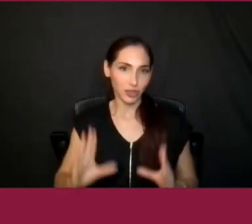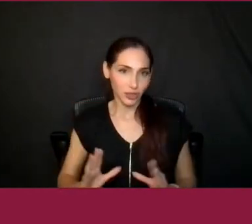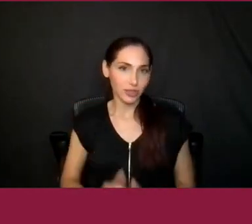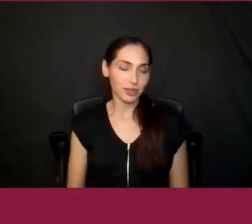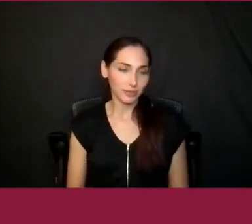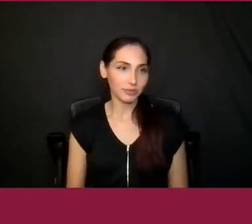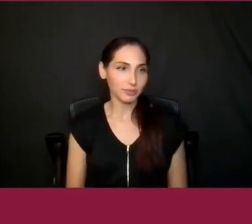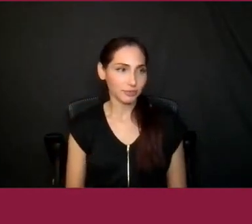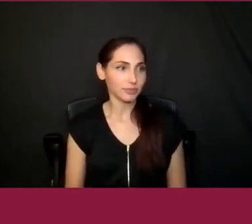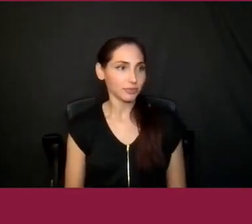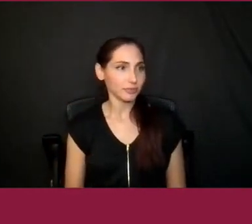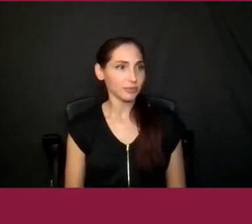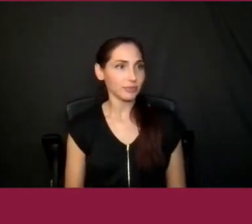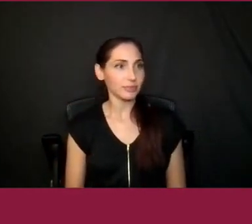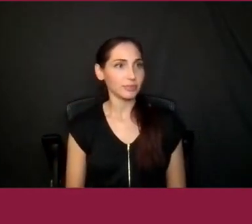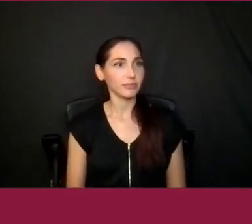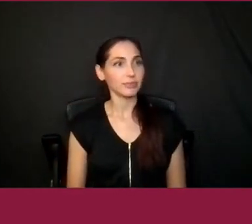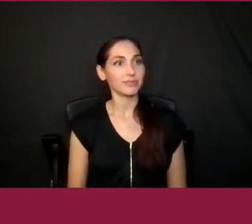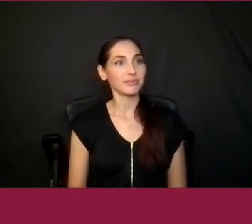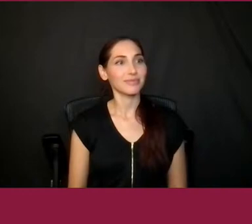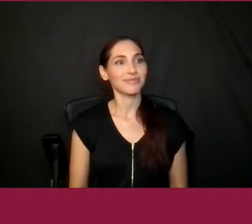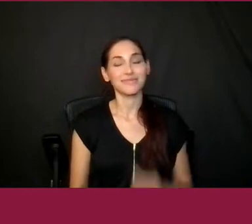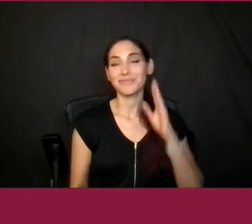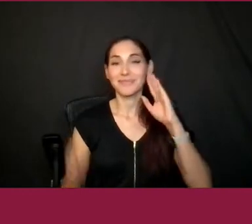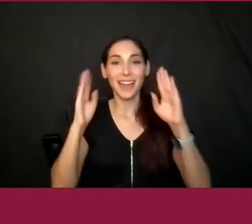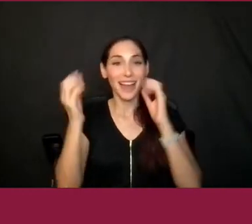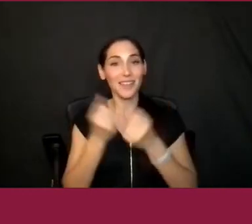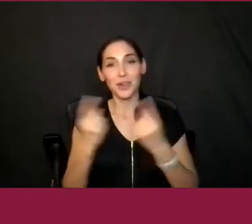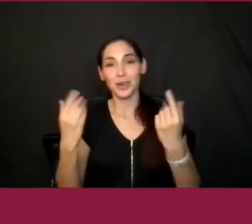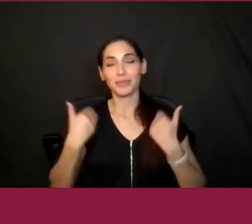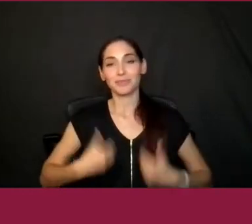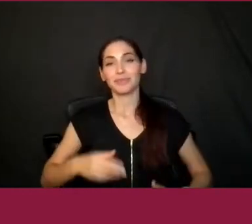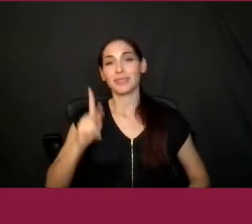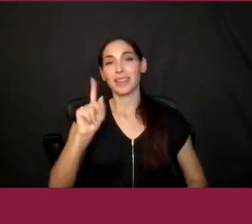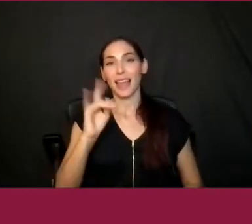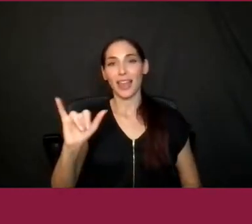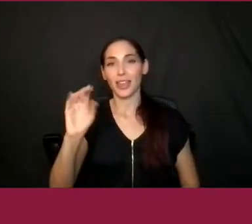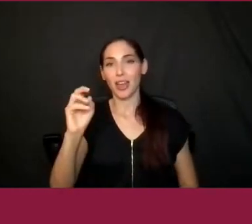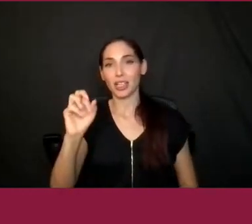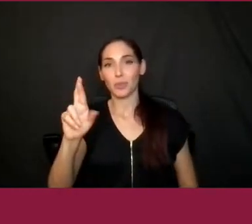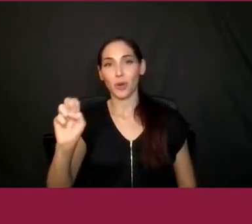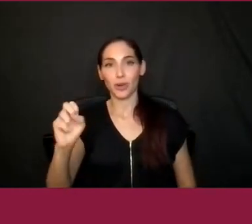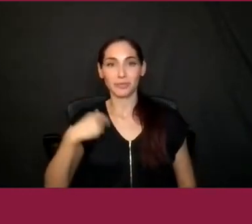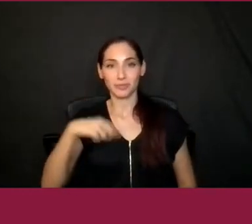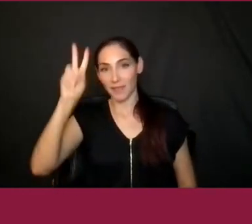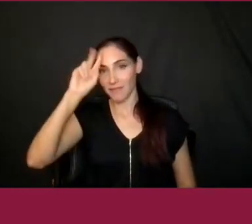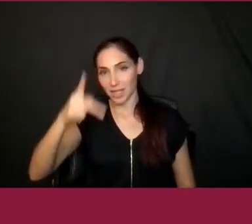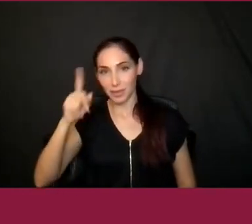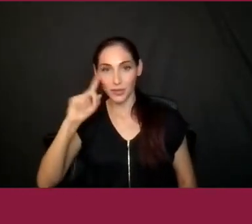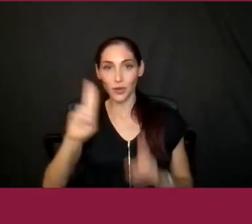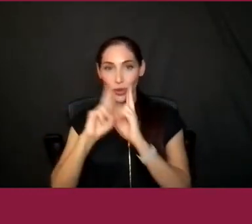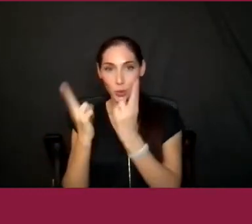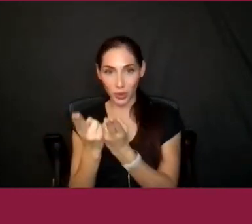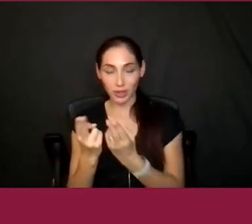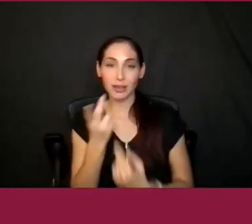Good Evening, Hi, Hi, I'm Kathy Osburn. I am the Vice President of our Federation. Dr. Bowen, tonight, is in his happy place.